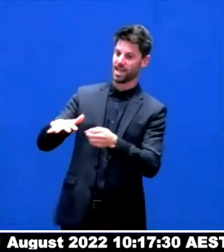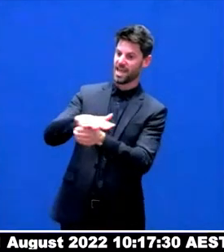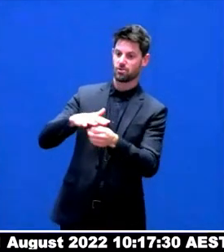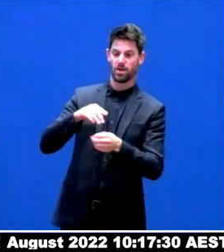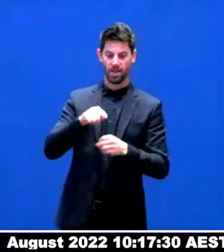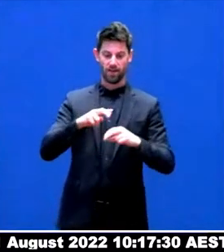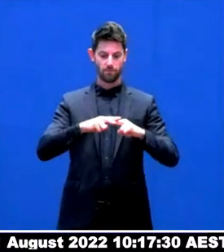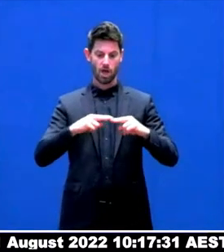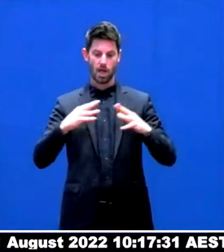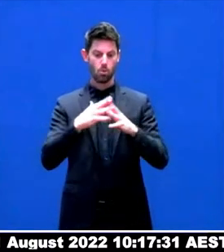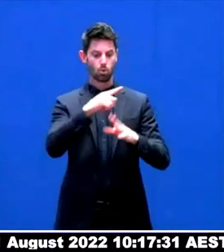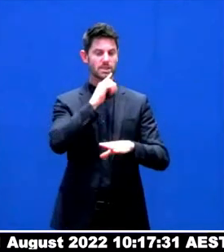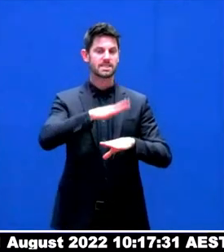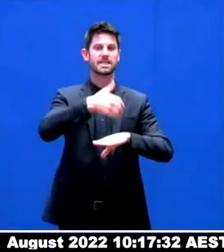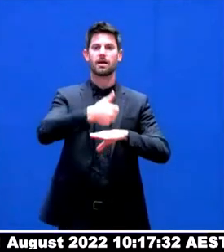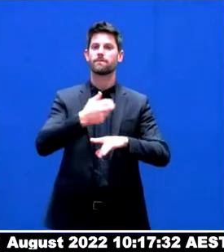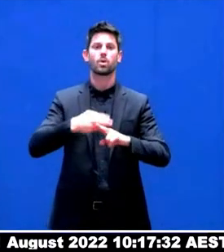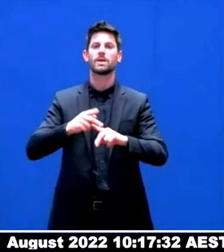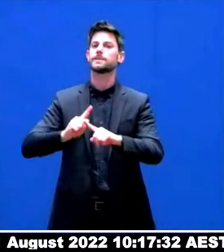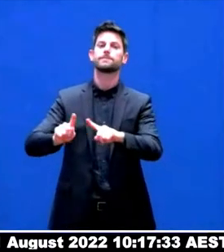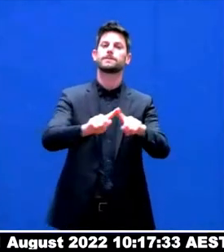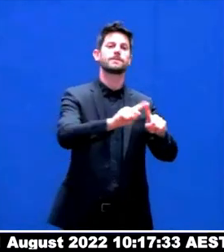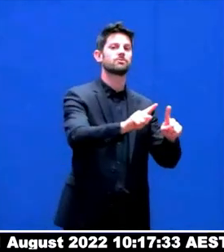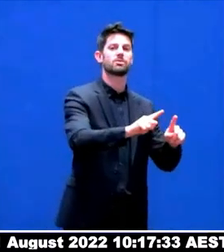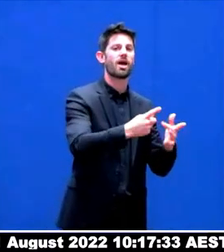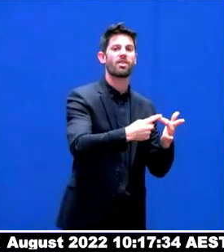It is. MS EASTMAN: Do you know if there was any evaluation of the